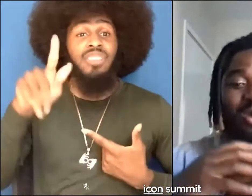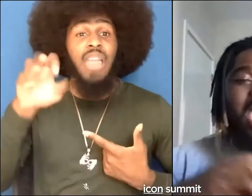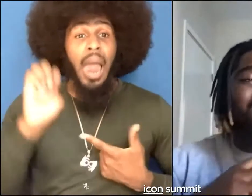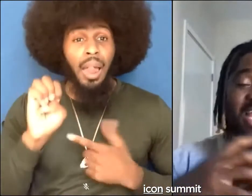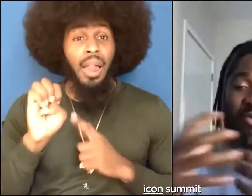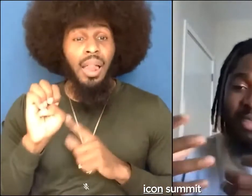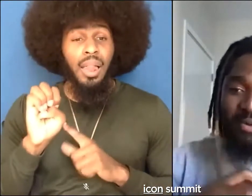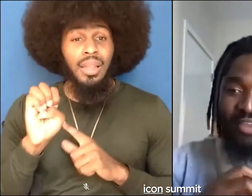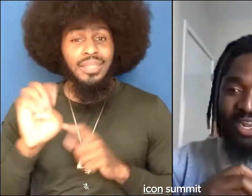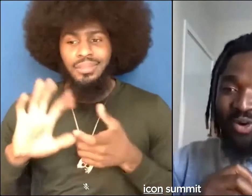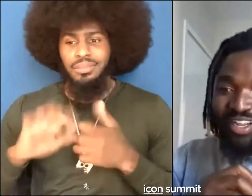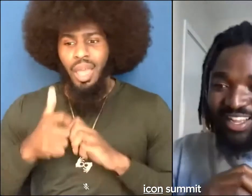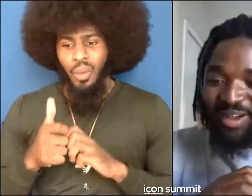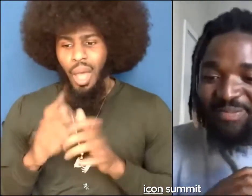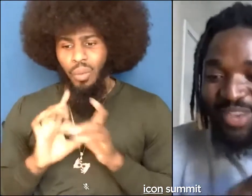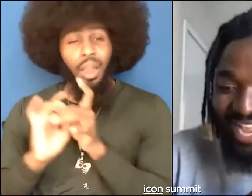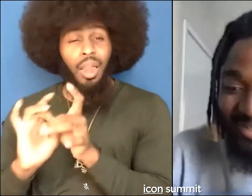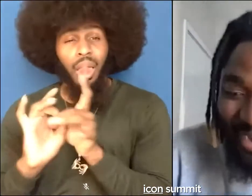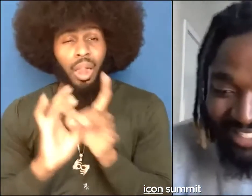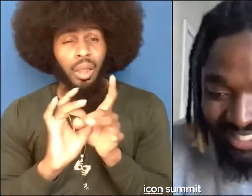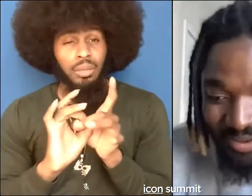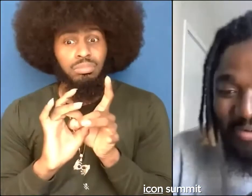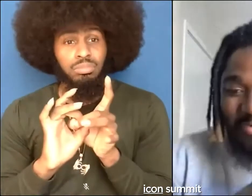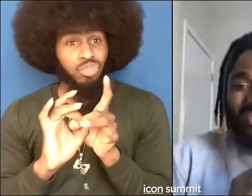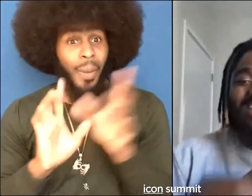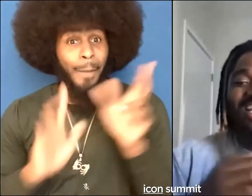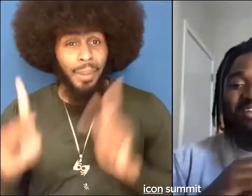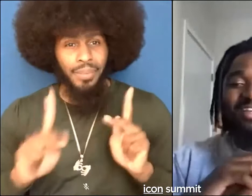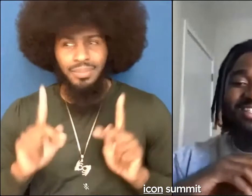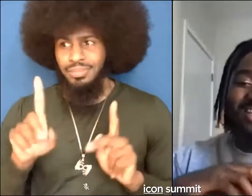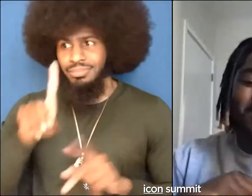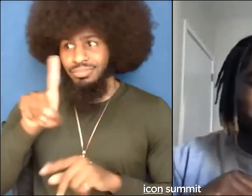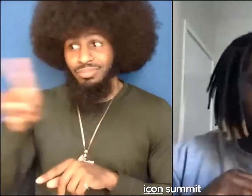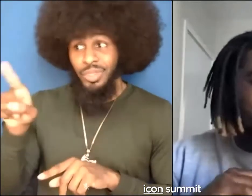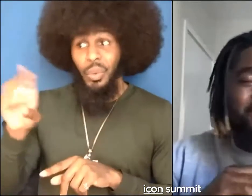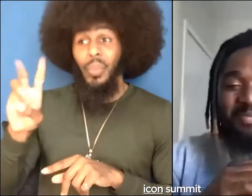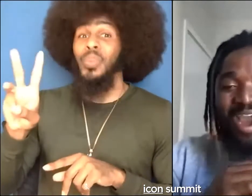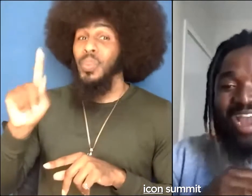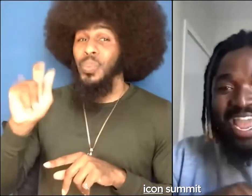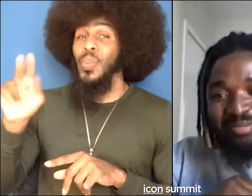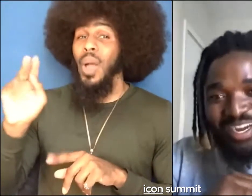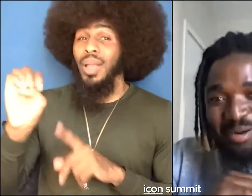It's how I relate with people even at work. You can ask Wayne since we work together. It's observable how I am.